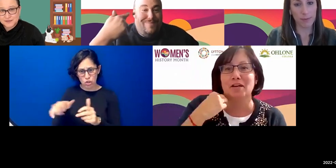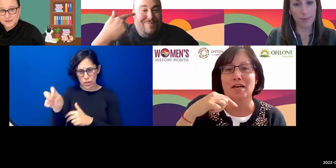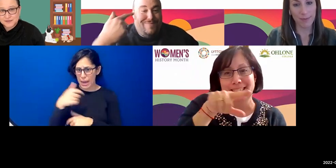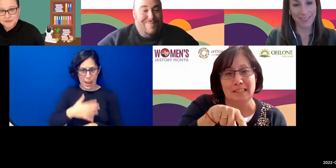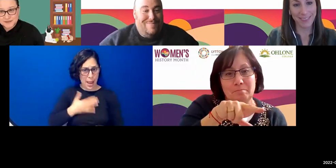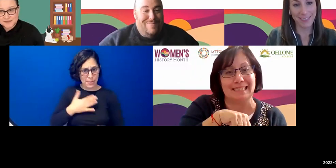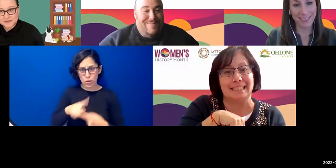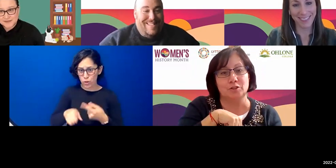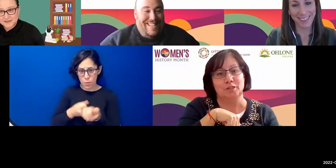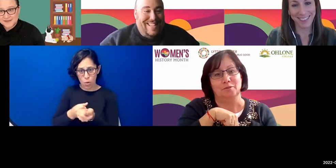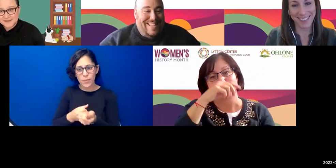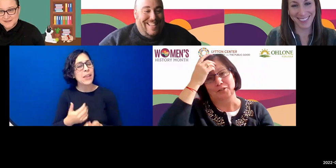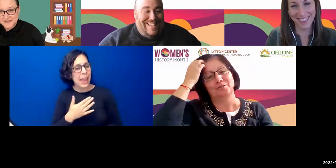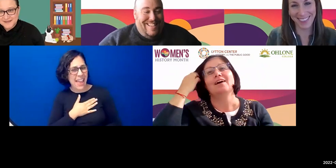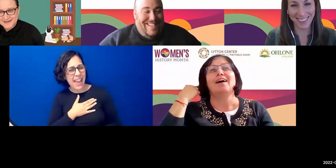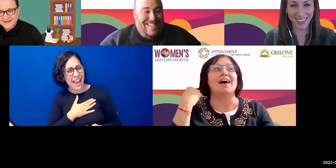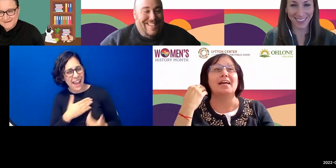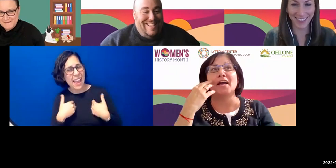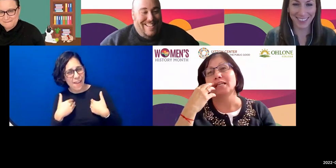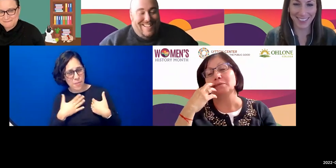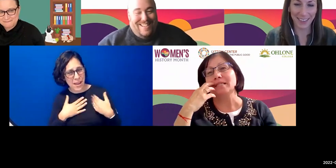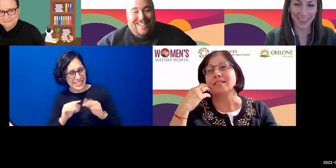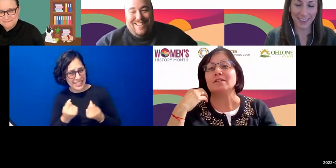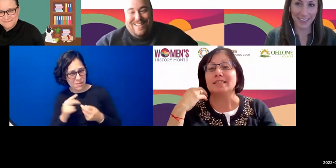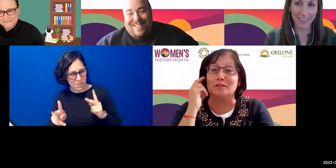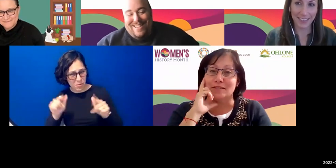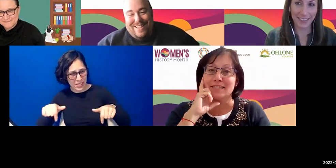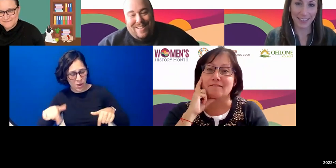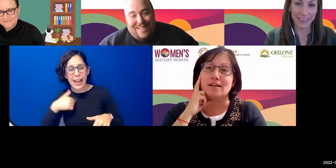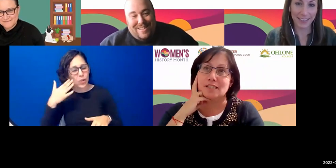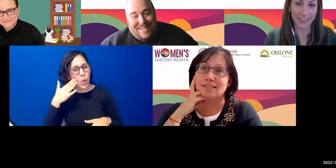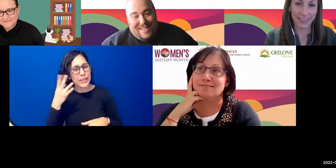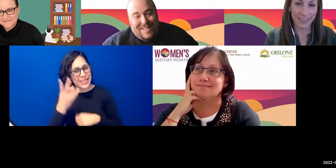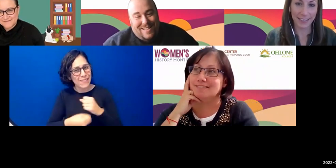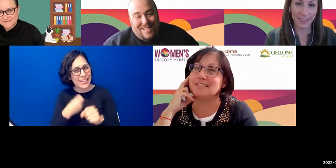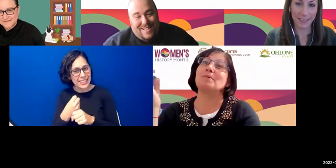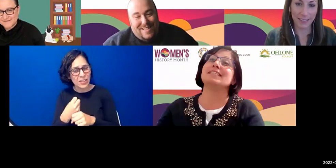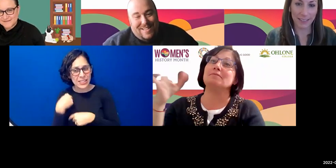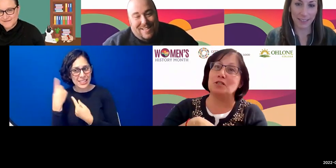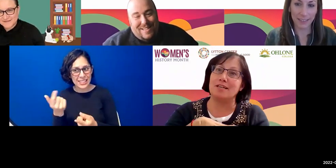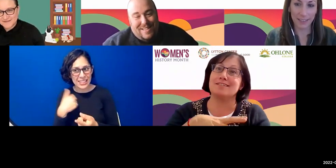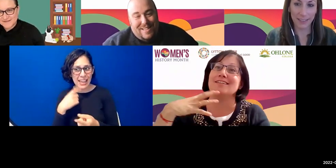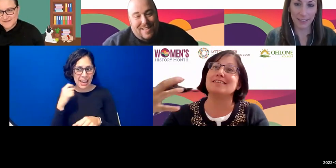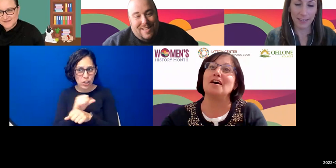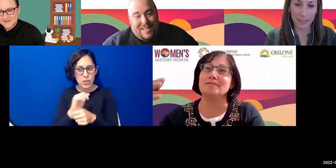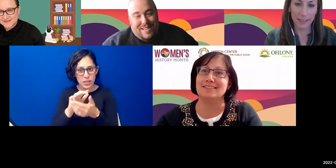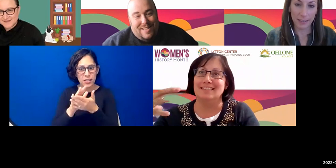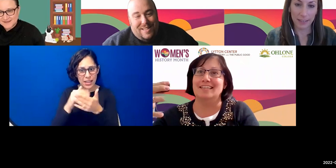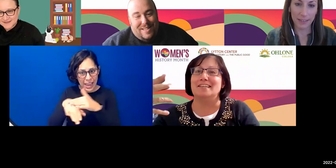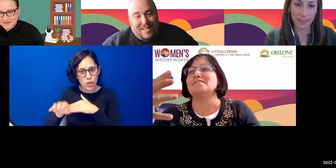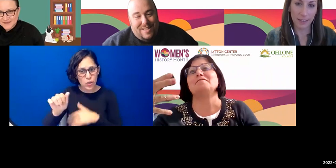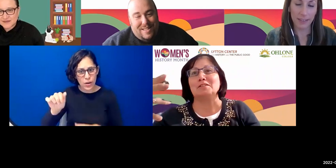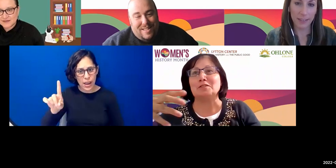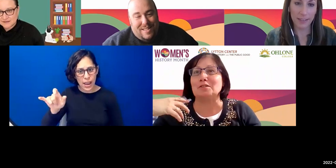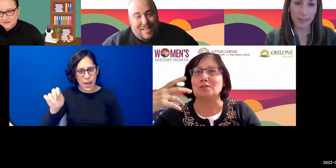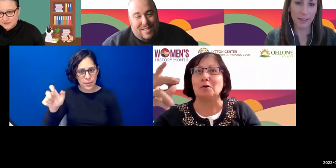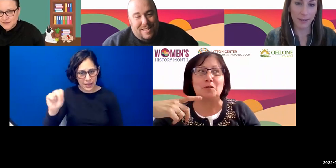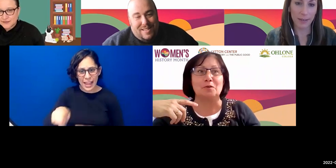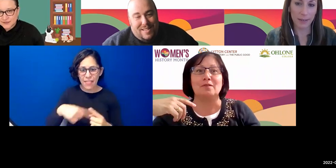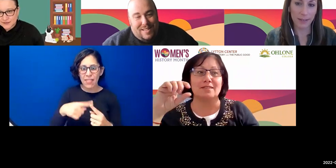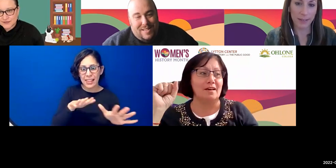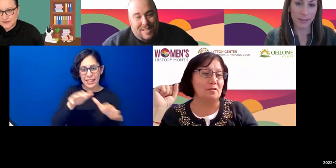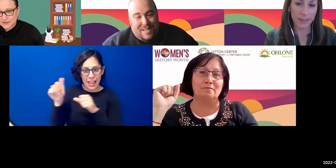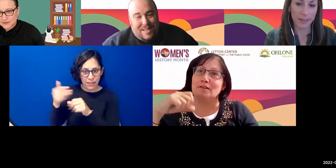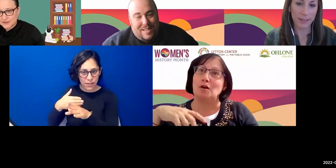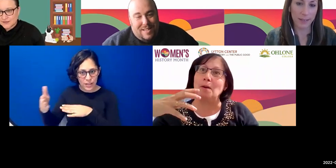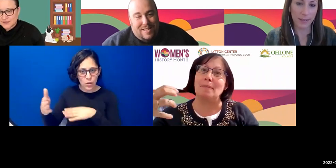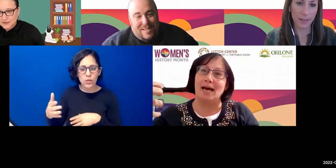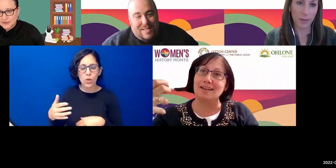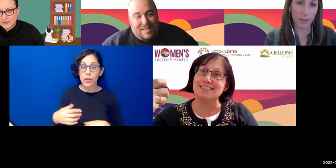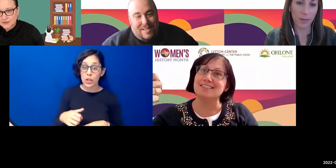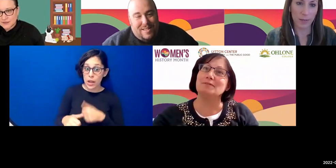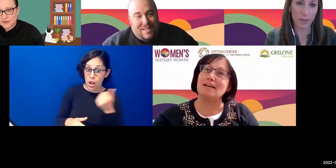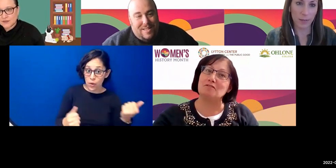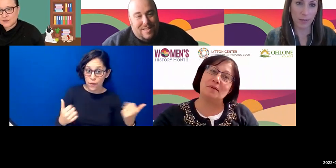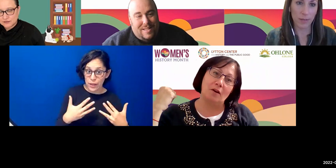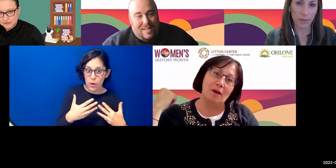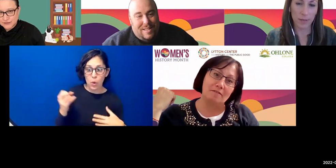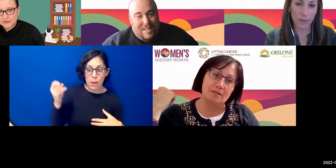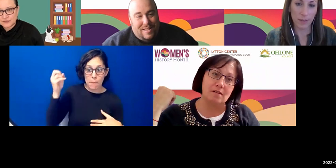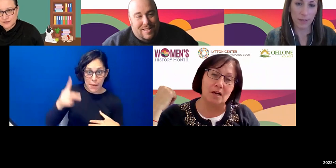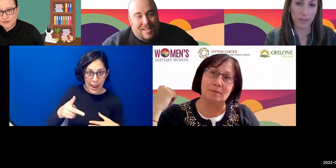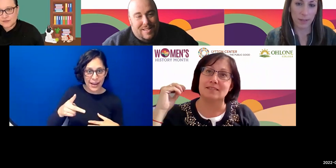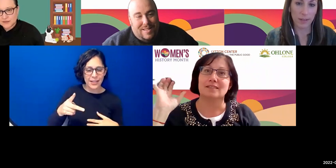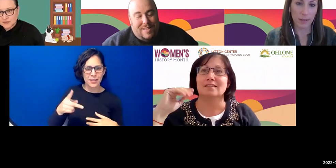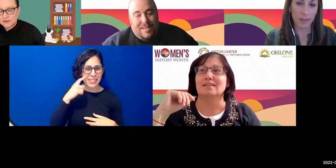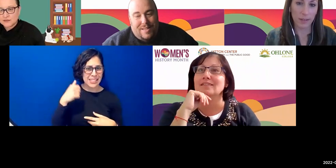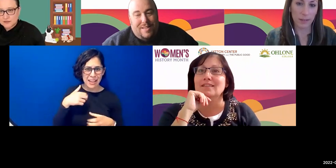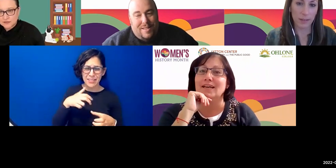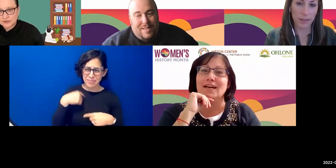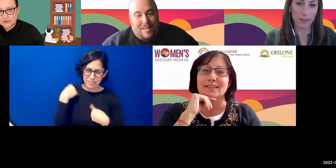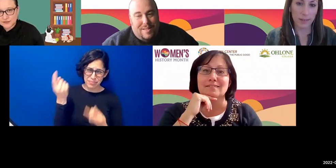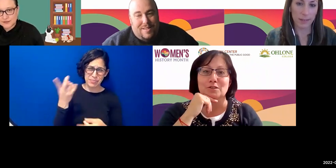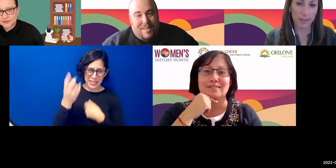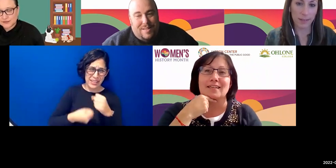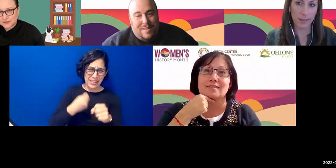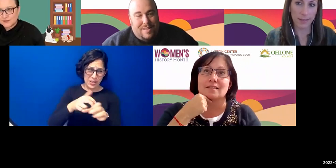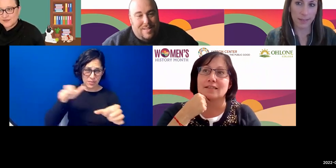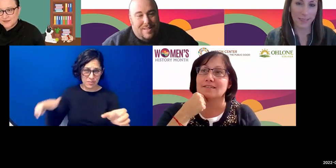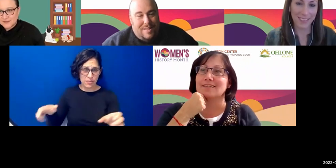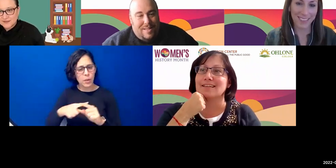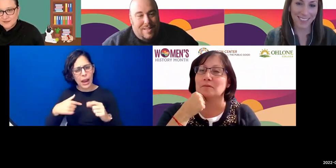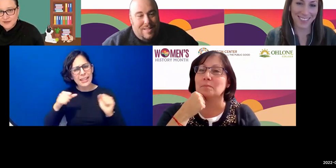Ghada Al-Masri: i've got my teammates here too I know I it's been seven years since i've actually since I went into administration and left the field so there's also this other fear of going back to it after being away for so long, but I can learn I can study again.